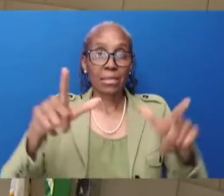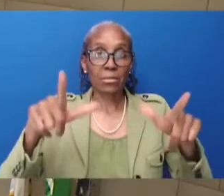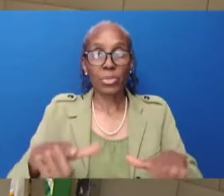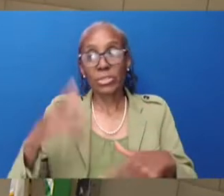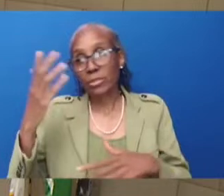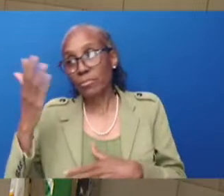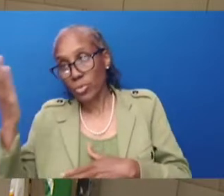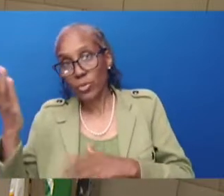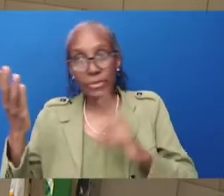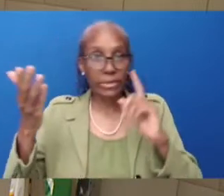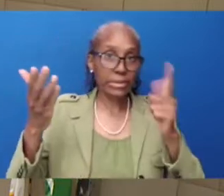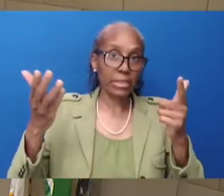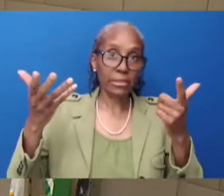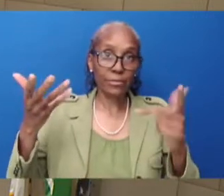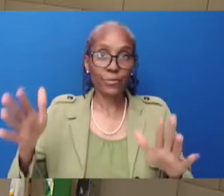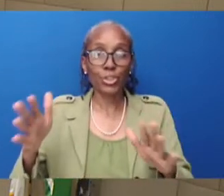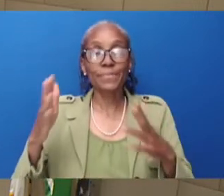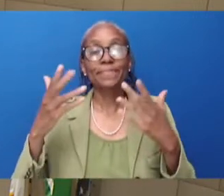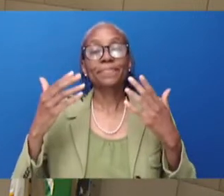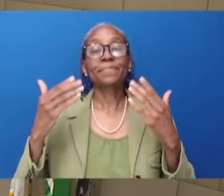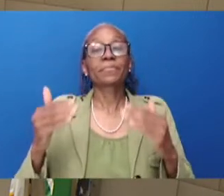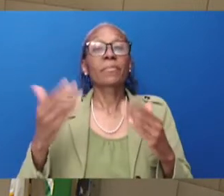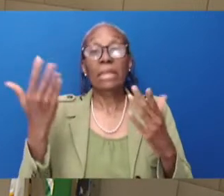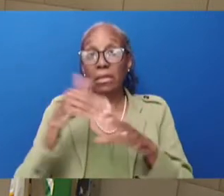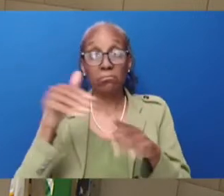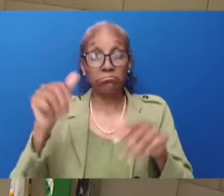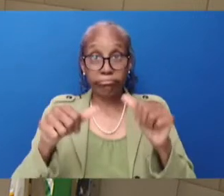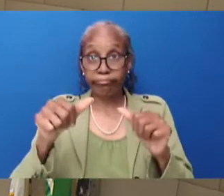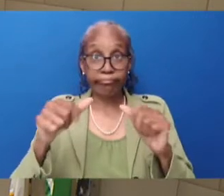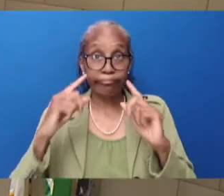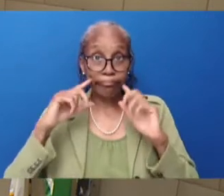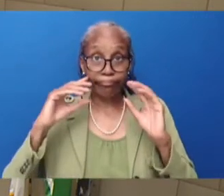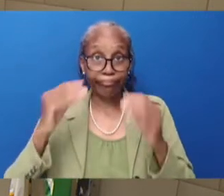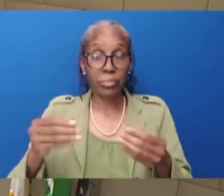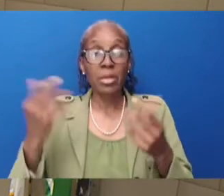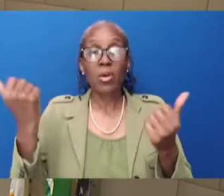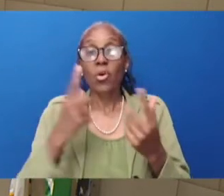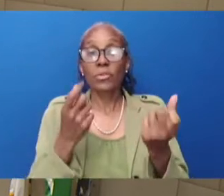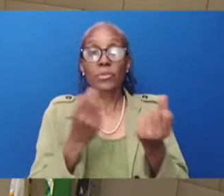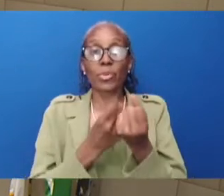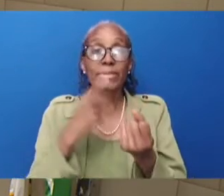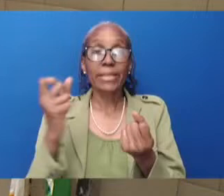UPON CLOSING ON THE IDENTIFIED TAX PARCEL. SO MOVED. SECOND. MOVED AND